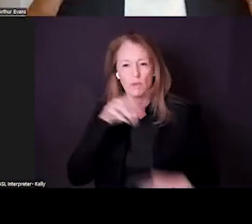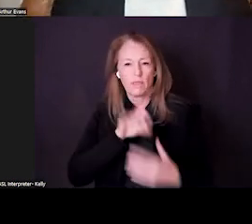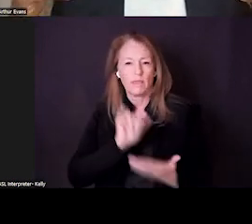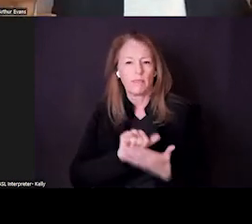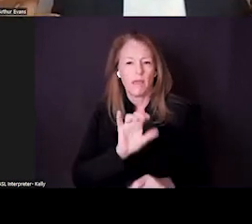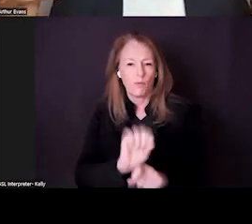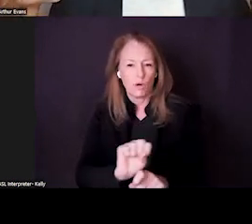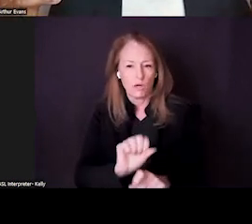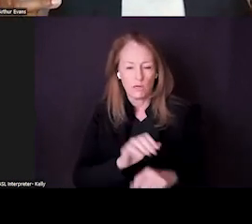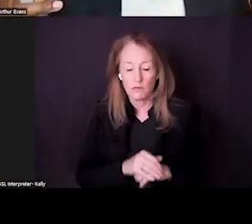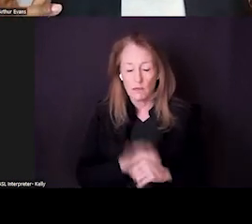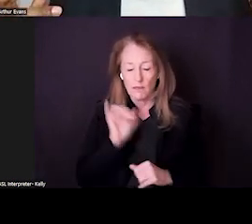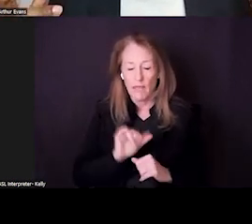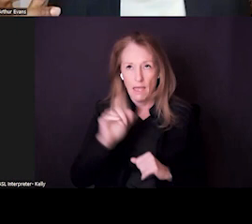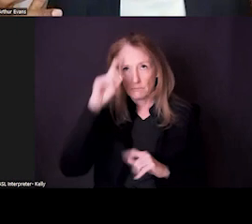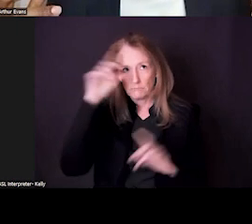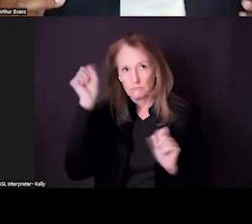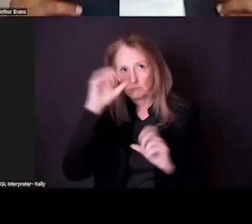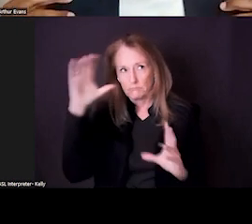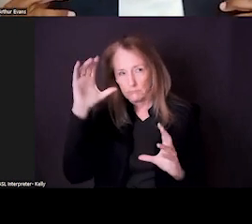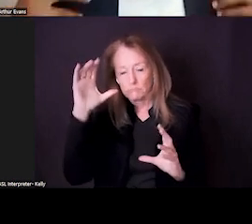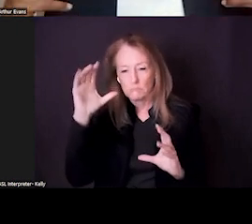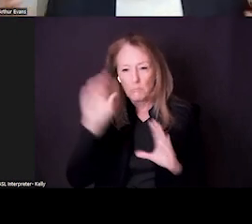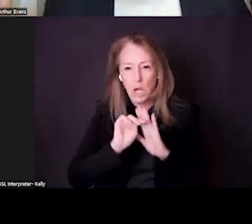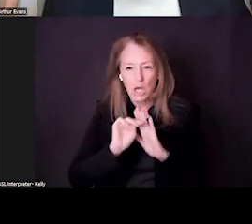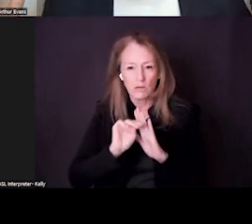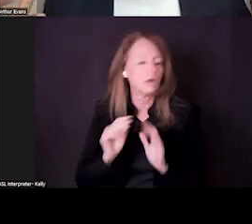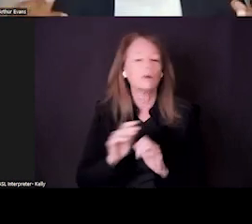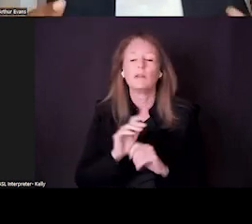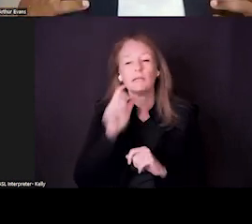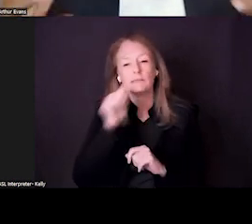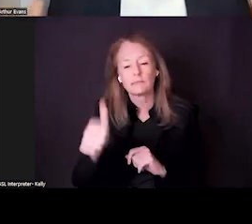MENTAL MODEL IS NOT EXPLICIT. WE DON'T THINK ABOUT IT, BUT IT IS